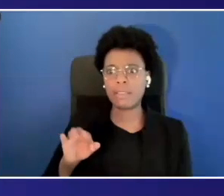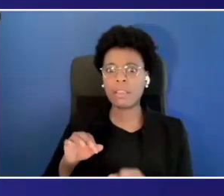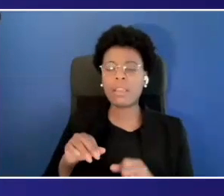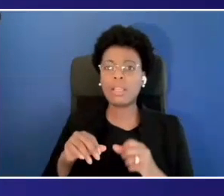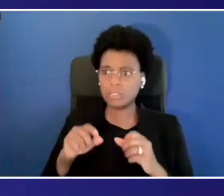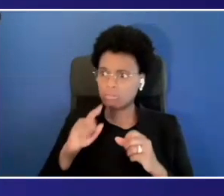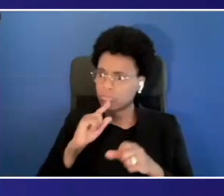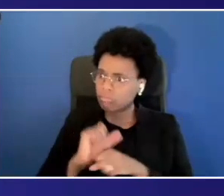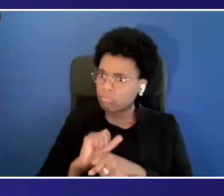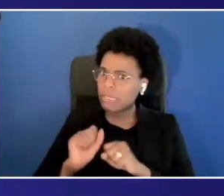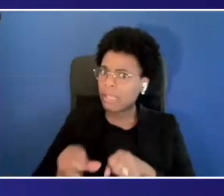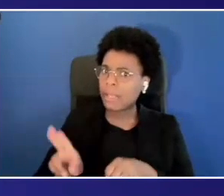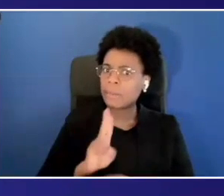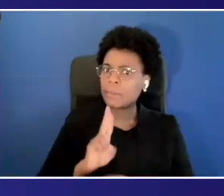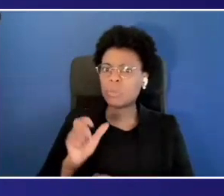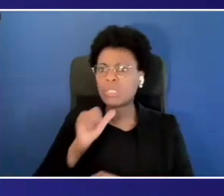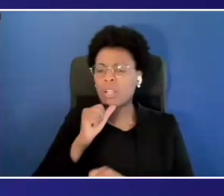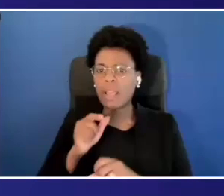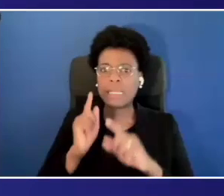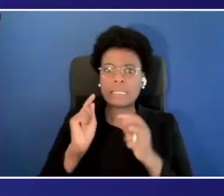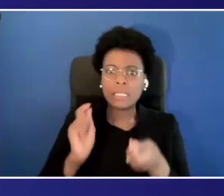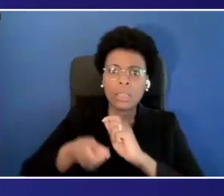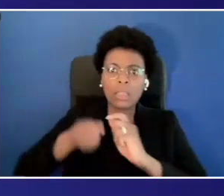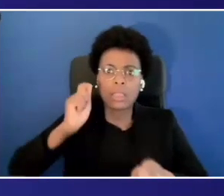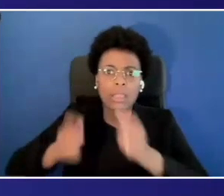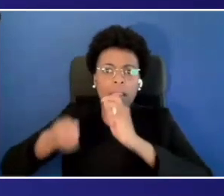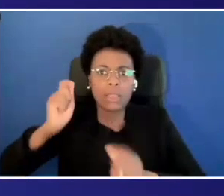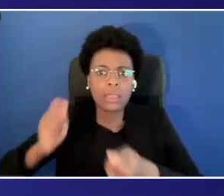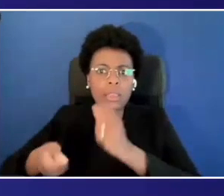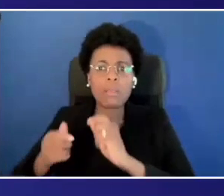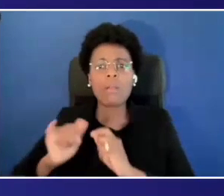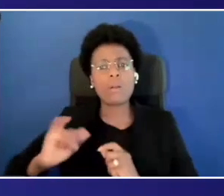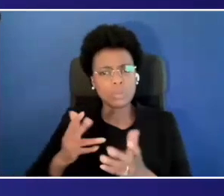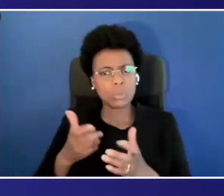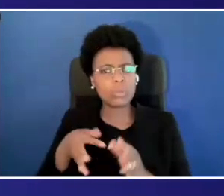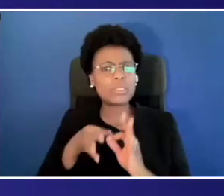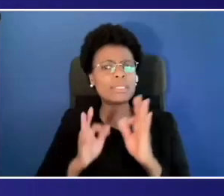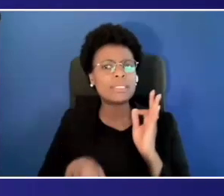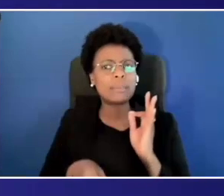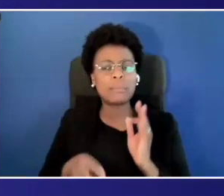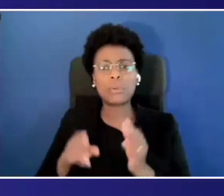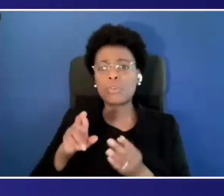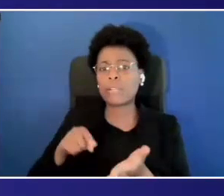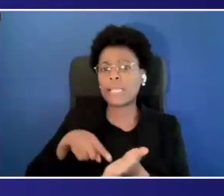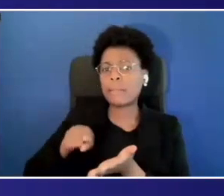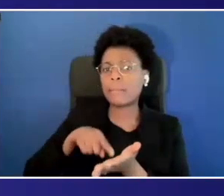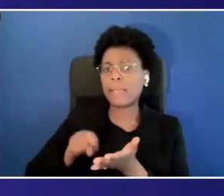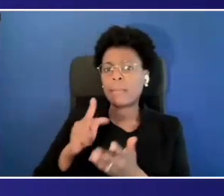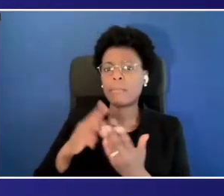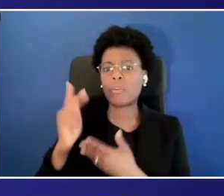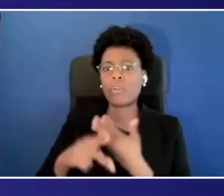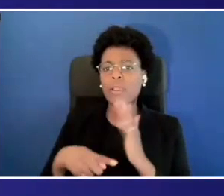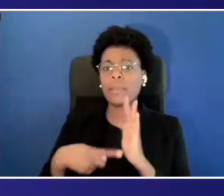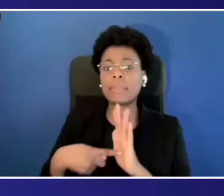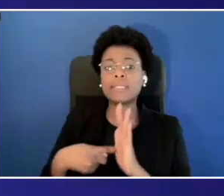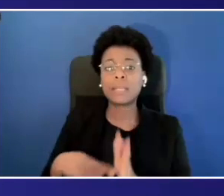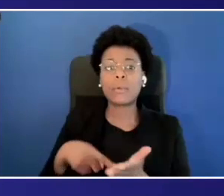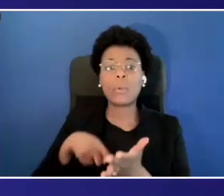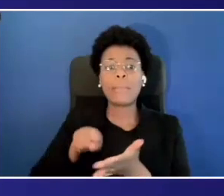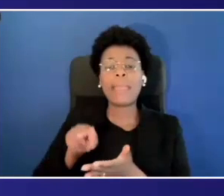Second, we strongly support simplifying a repayment program, particularly the pay as you earn and income contingent repayment plans.